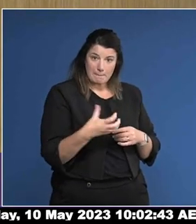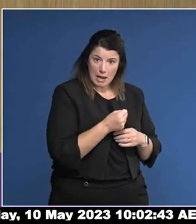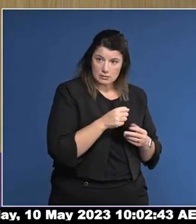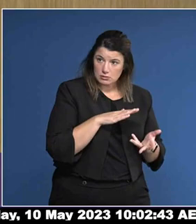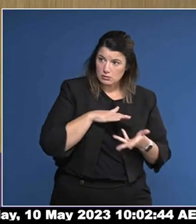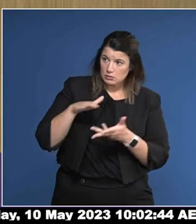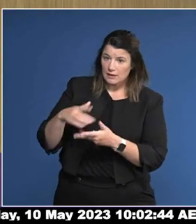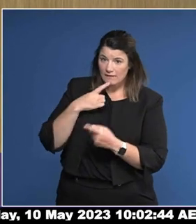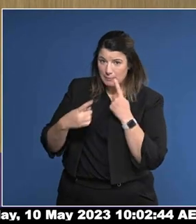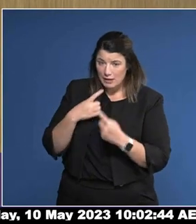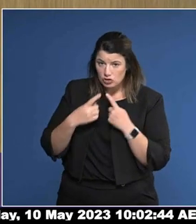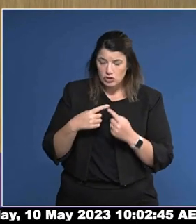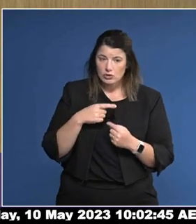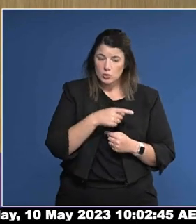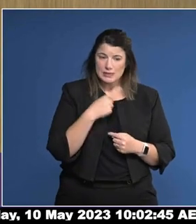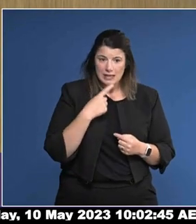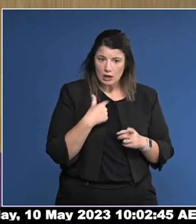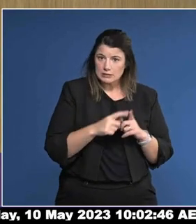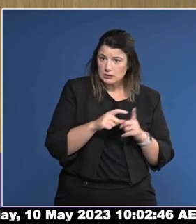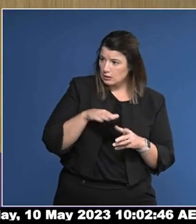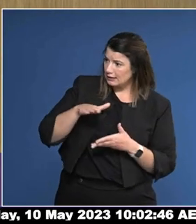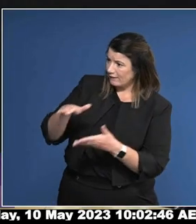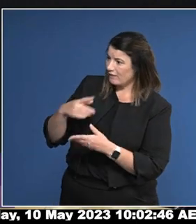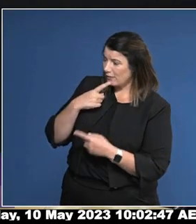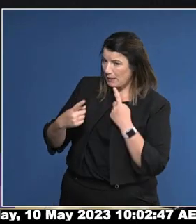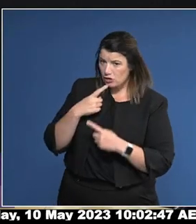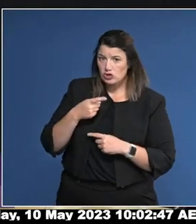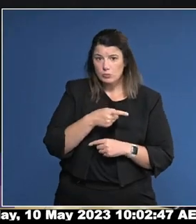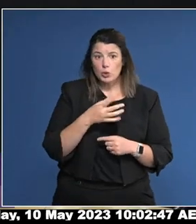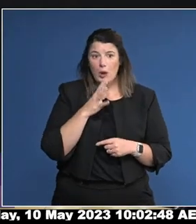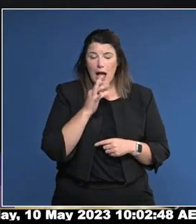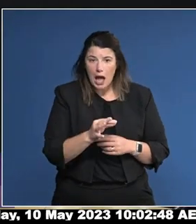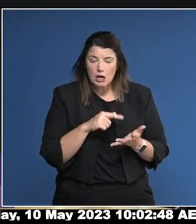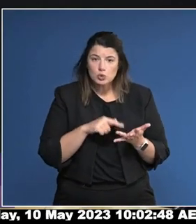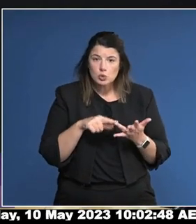Were you required. You said that you did, but were you asked to do it?